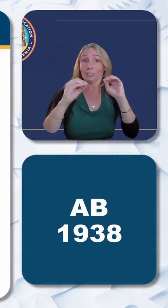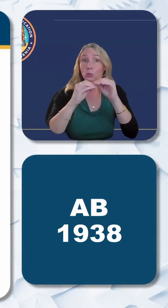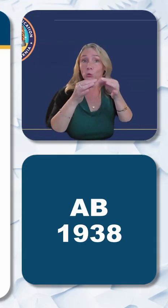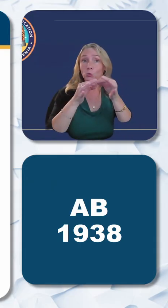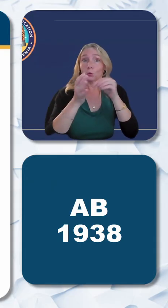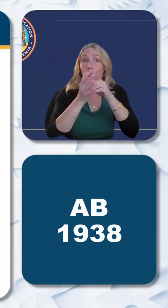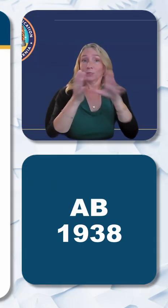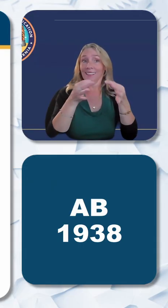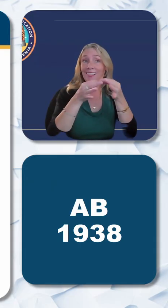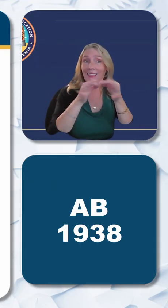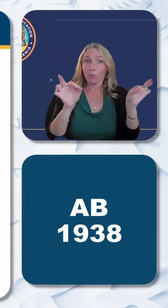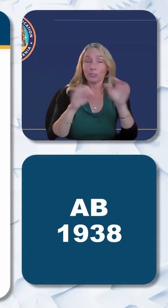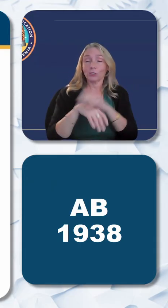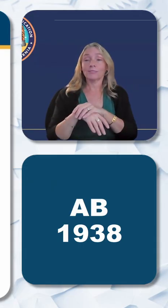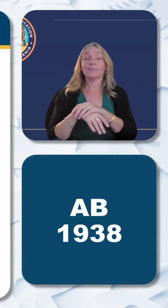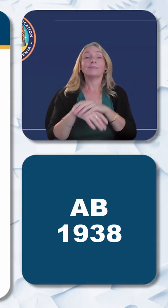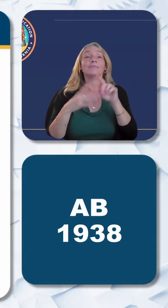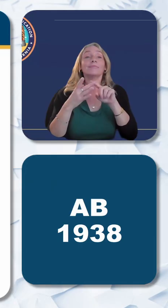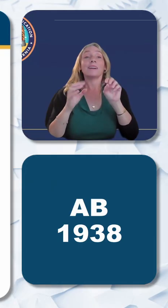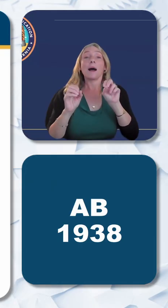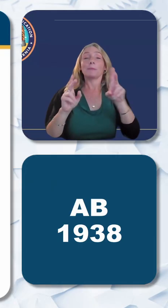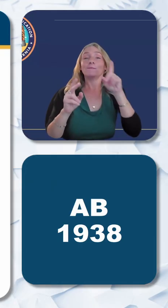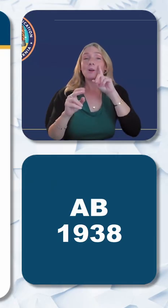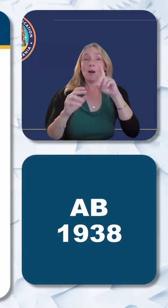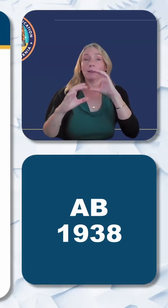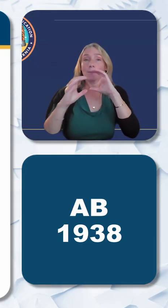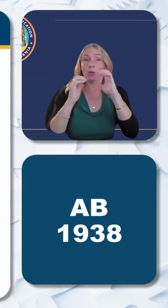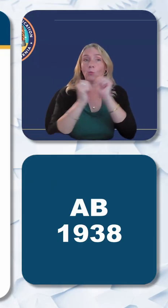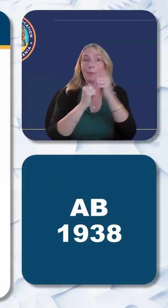considering communication access, direct instruction in the student's language,